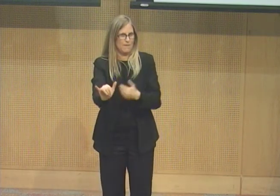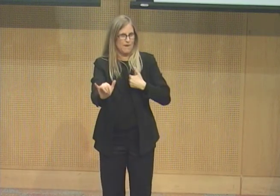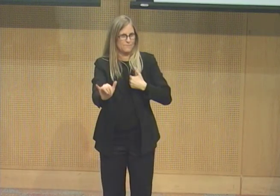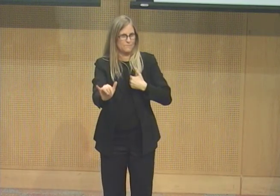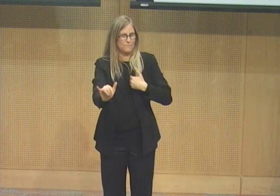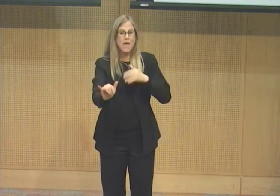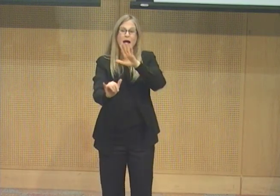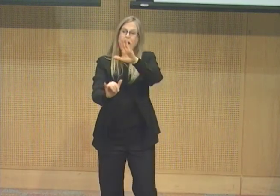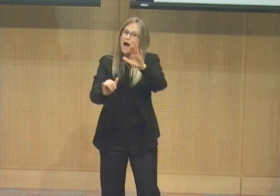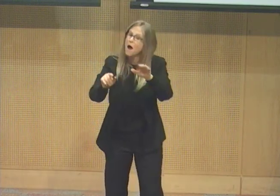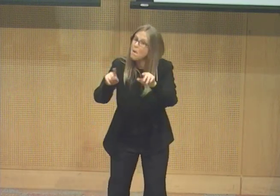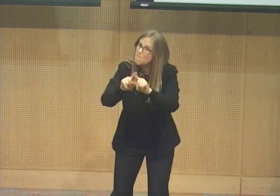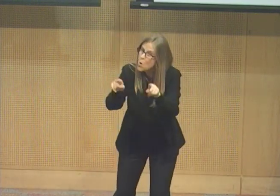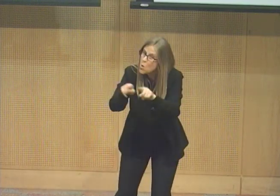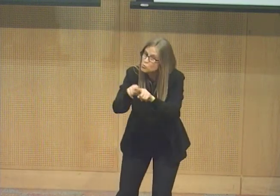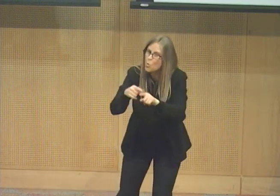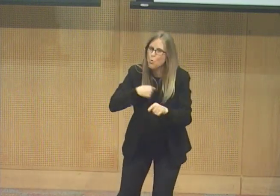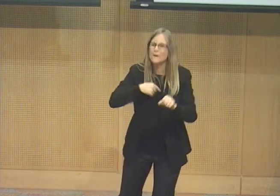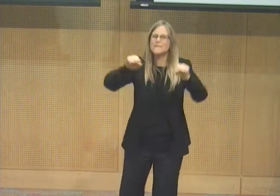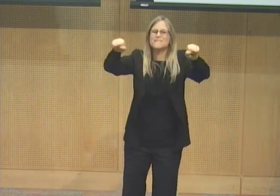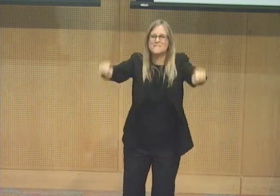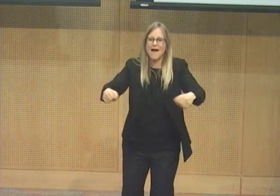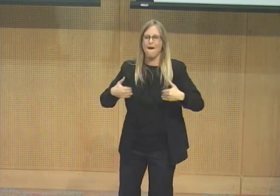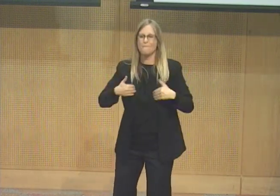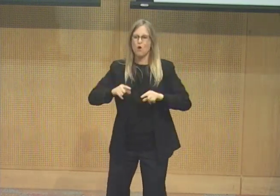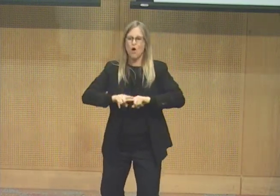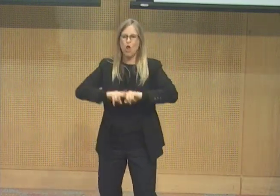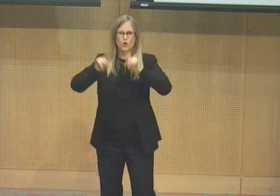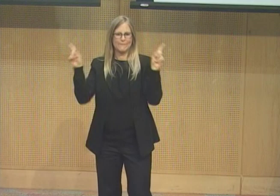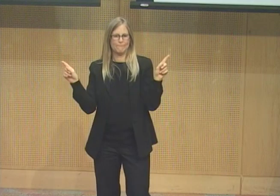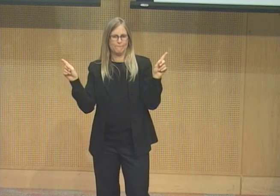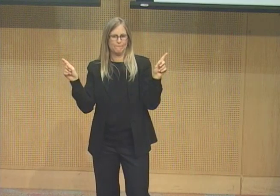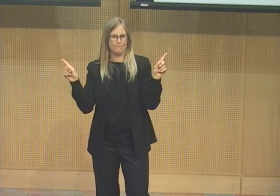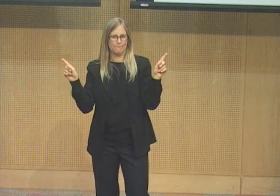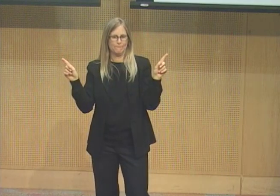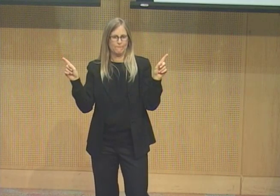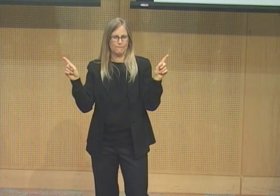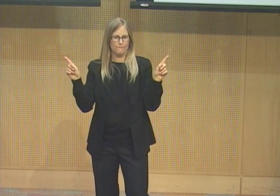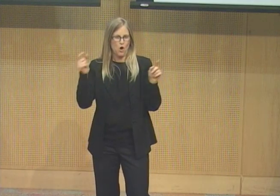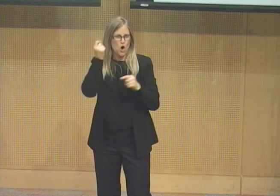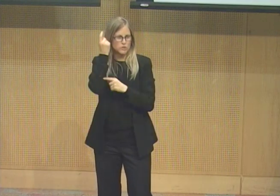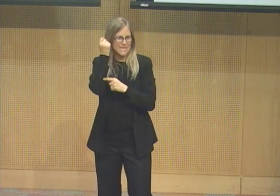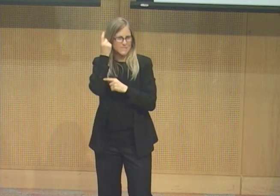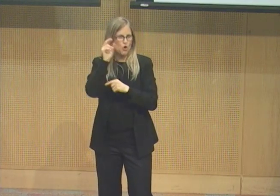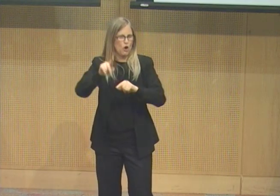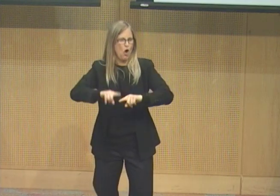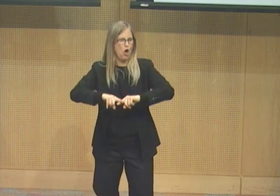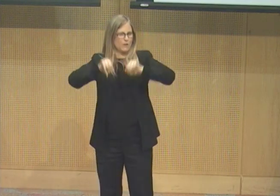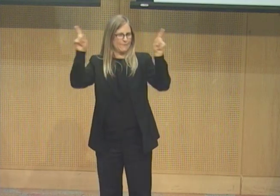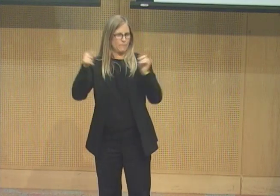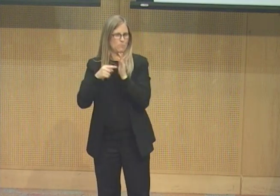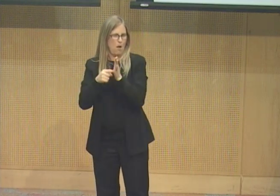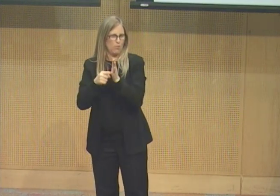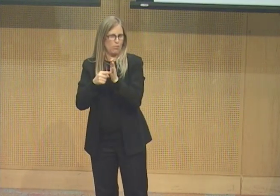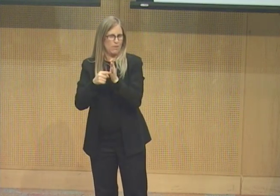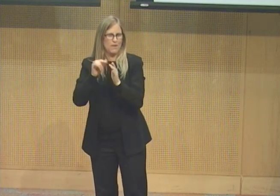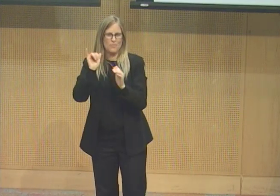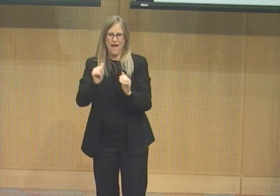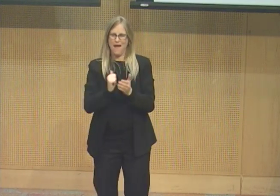We all have that mental model, but we also can have alternative mental models and alternative understandings